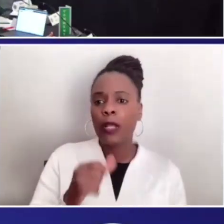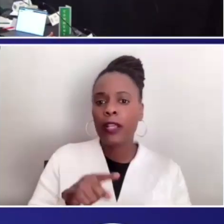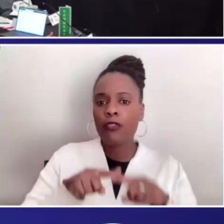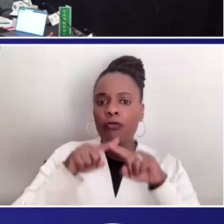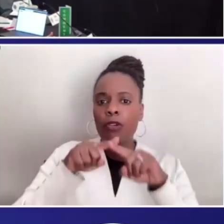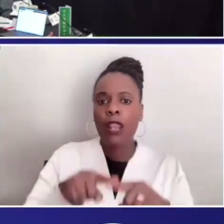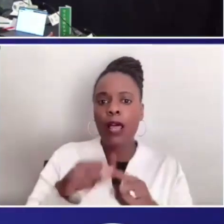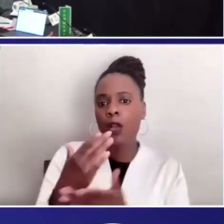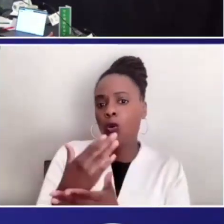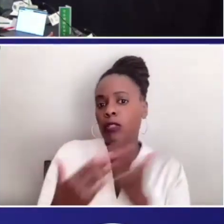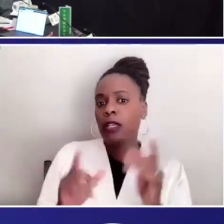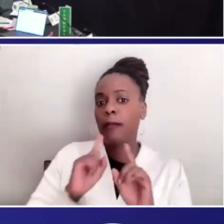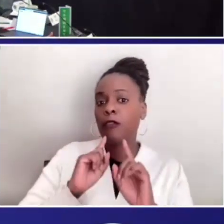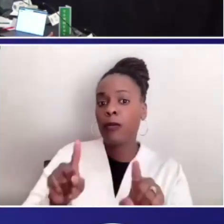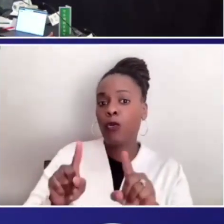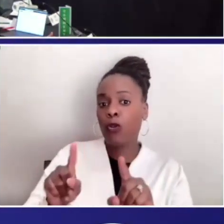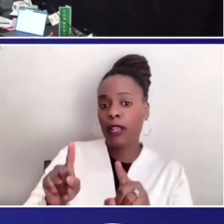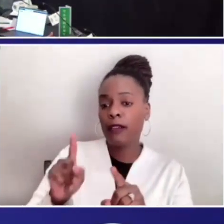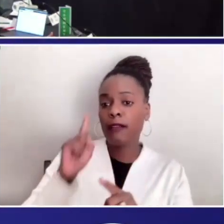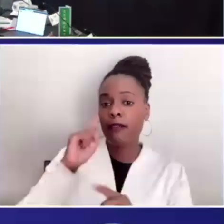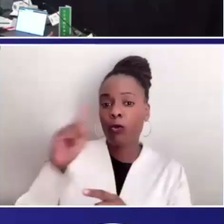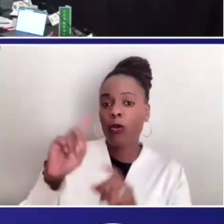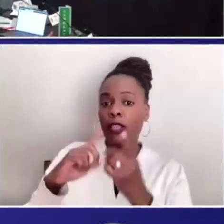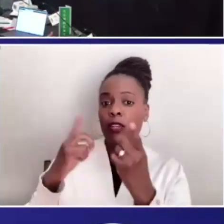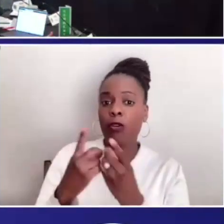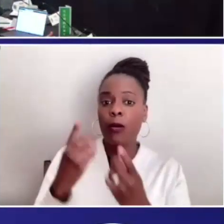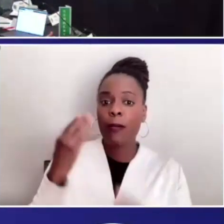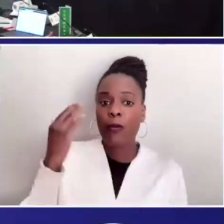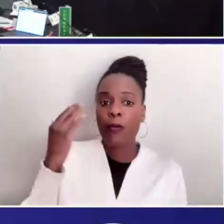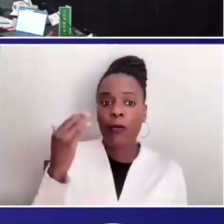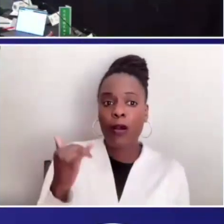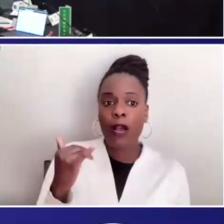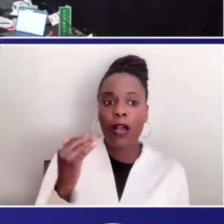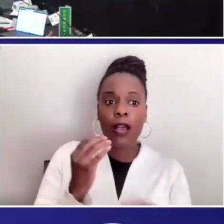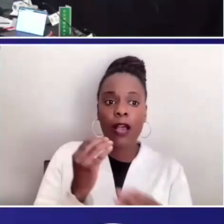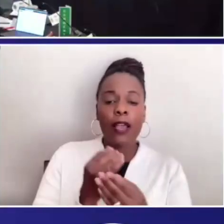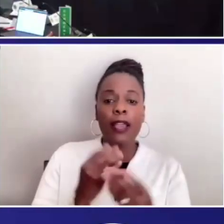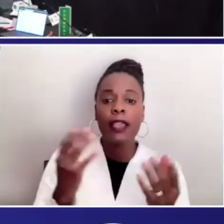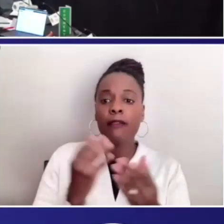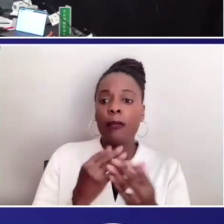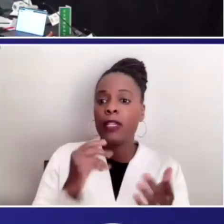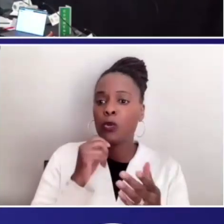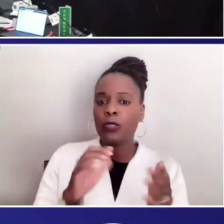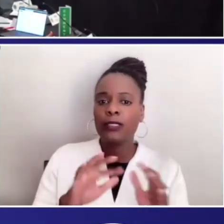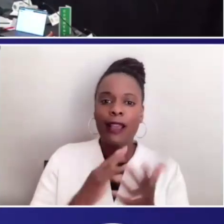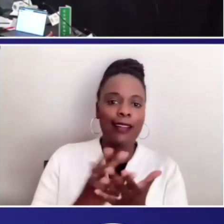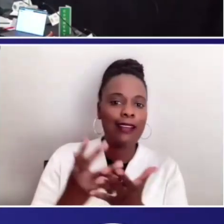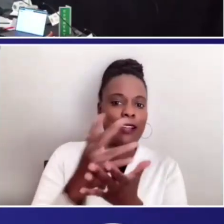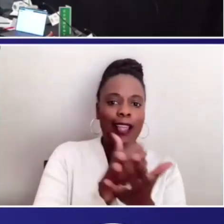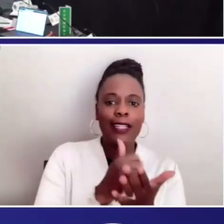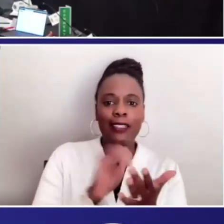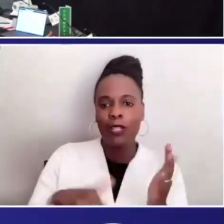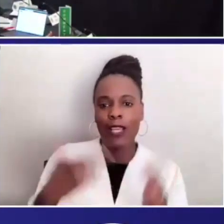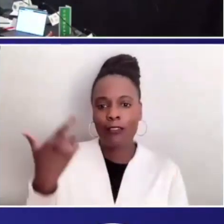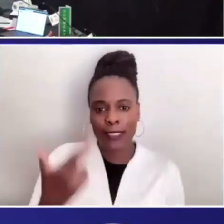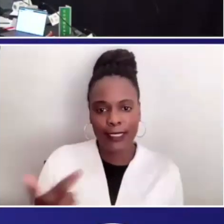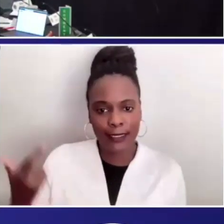reporting to the Department because that -- the, the information was not collected for that purpose. And we did not have